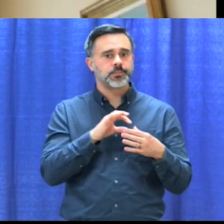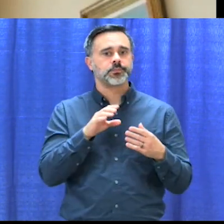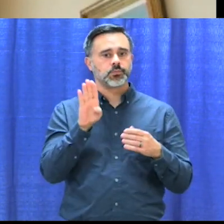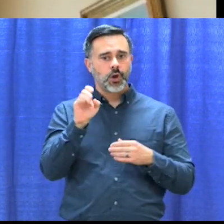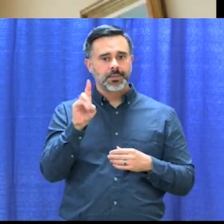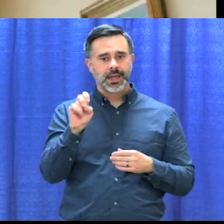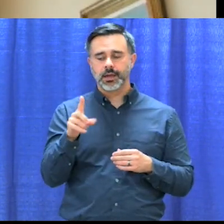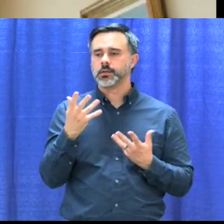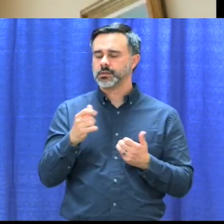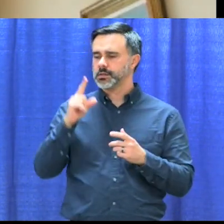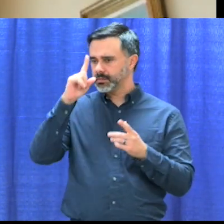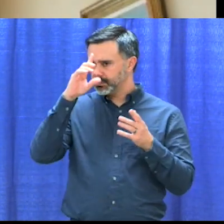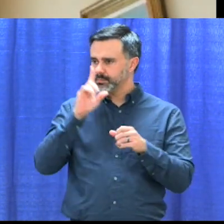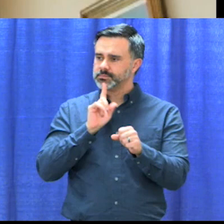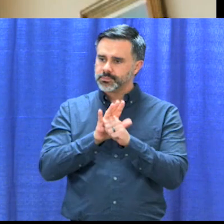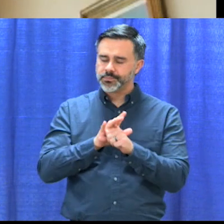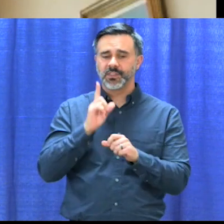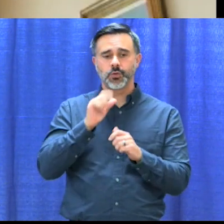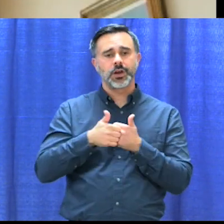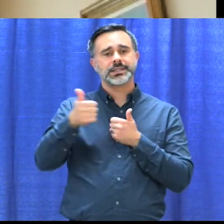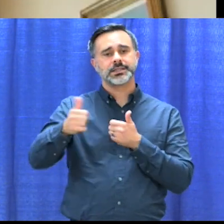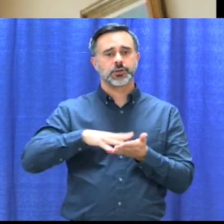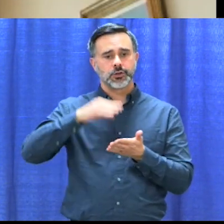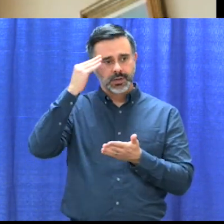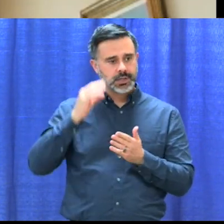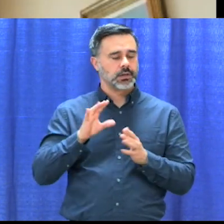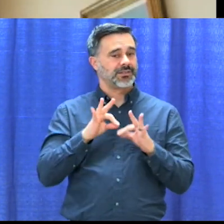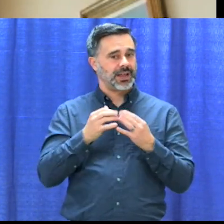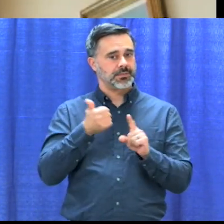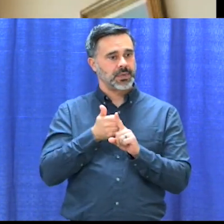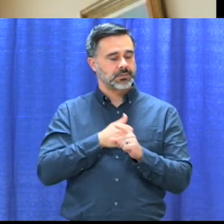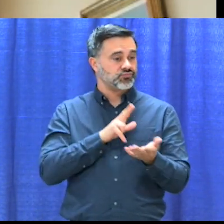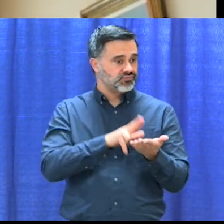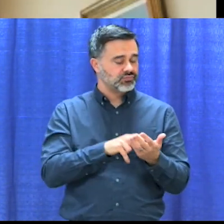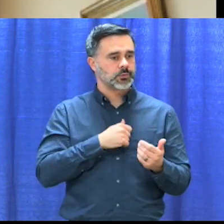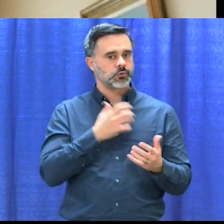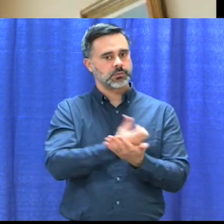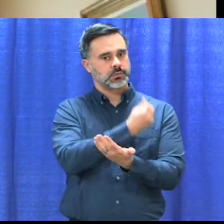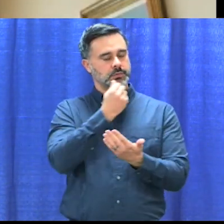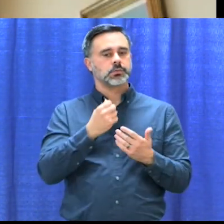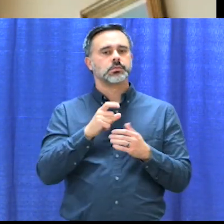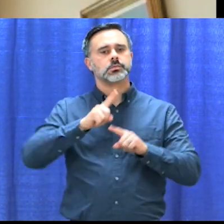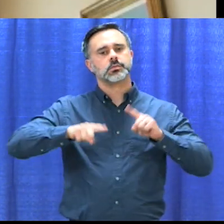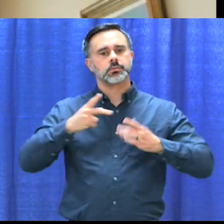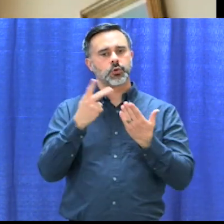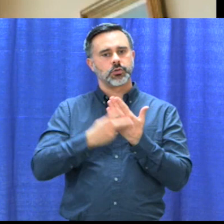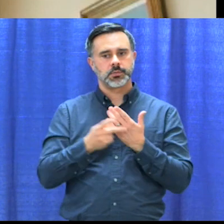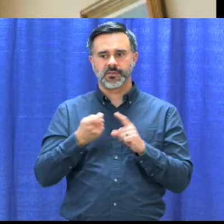for distance learning and families must sign up themselves to take advantage of the array of programs being set by all your providers.